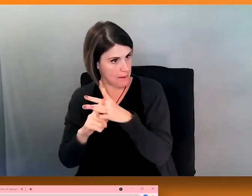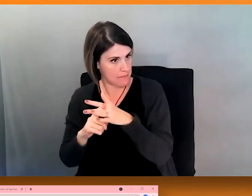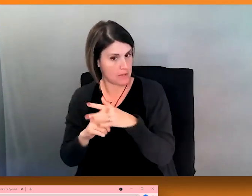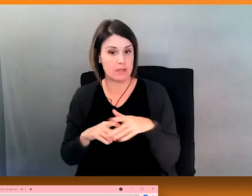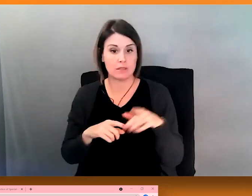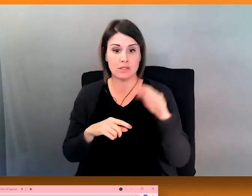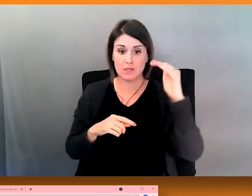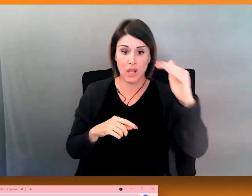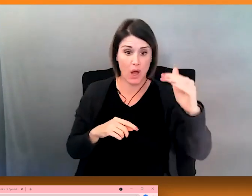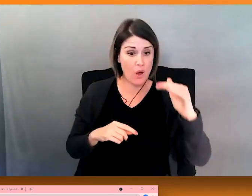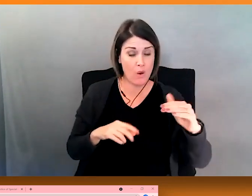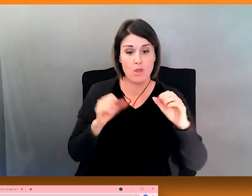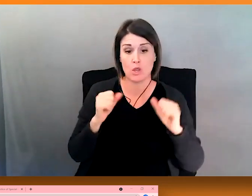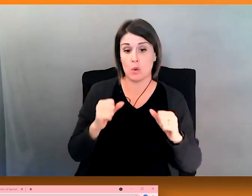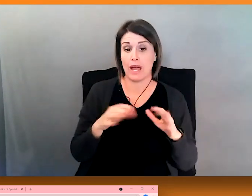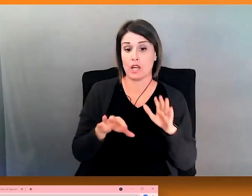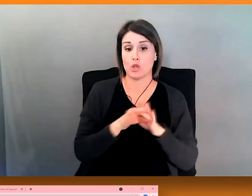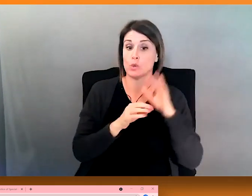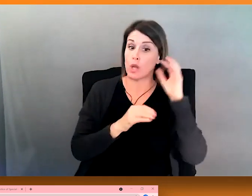or every first day of the month.